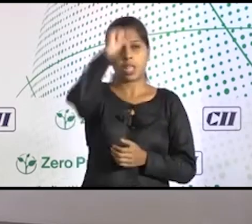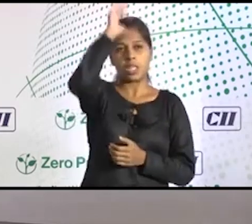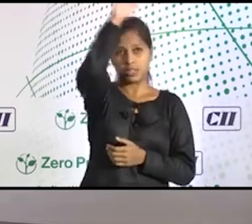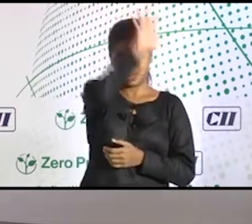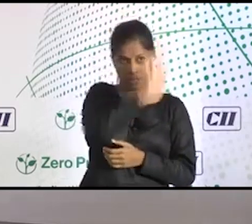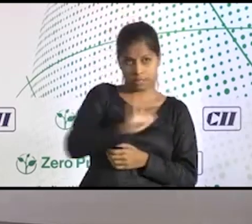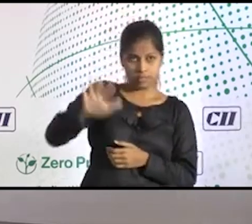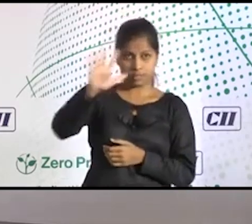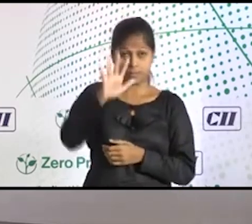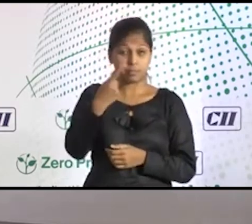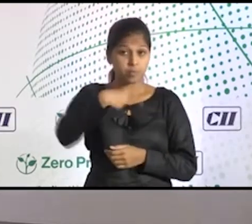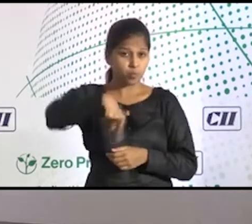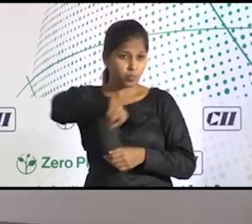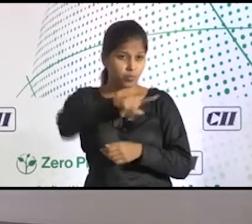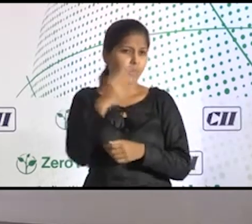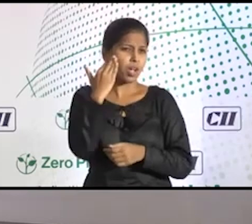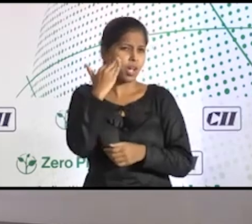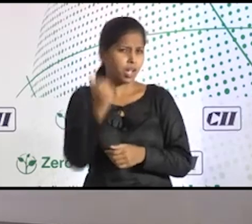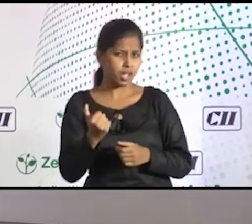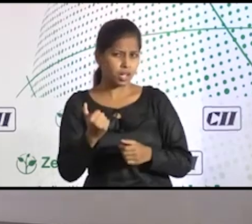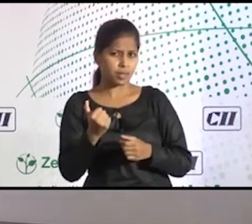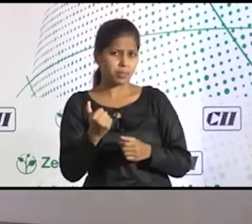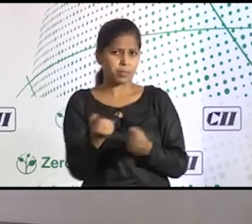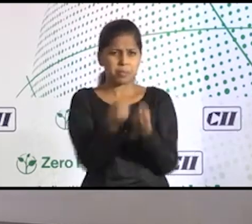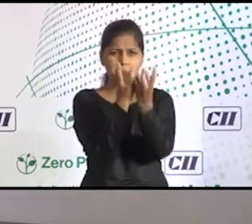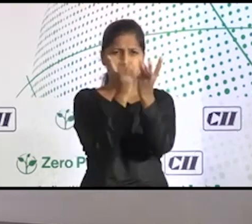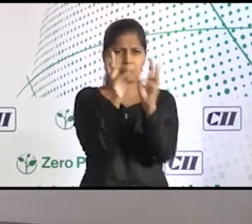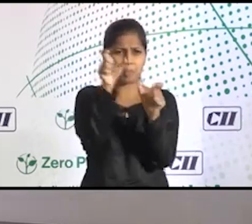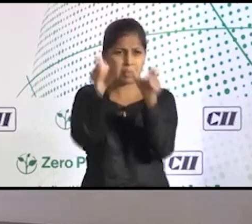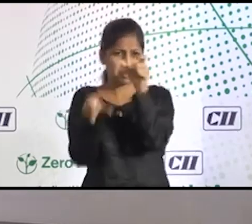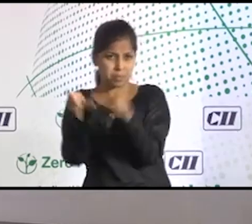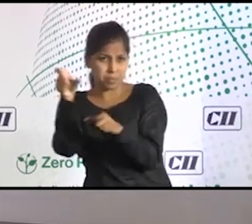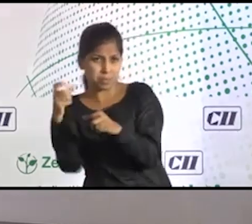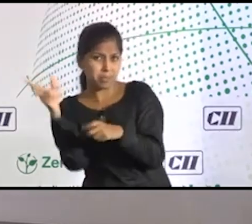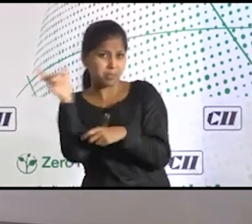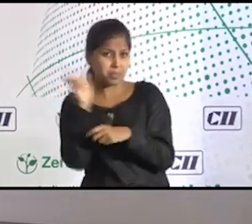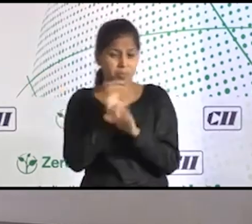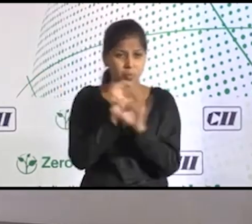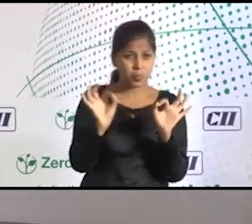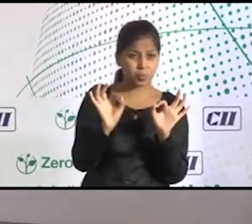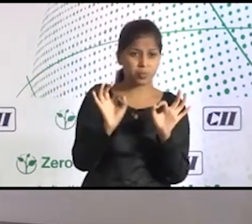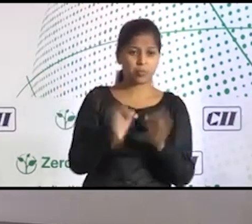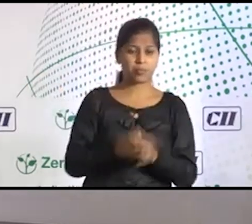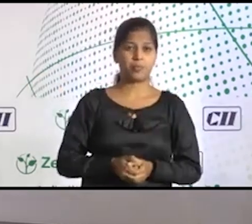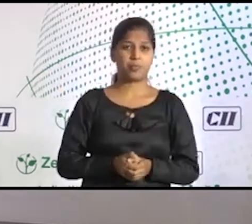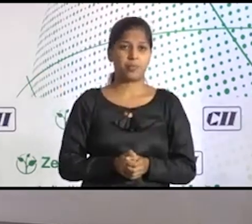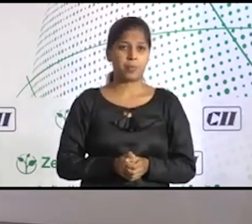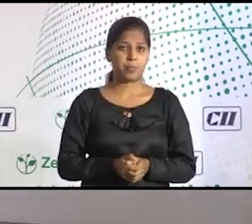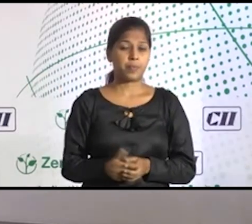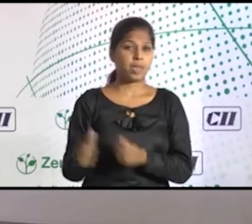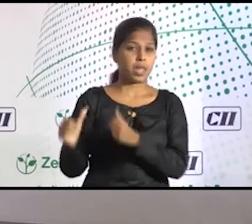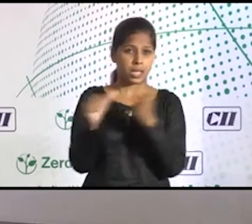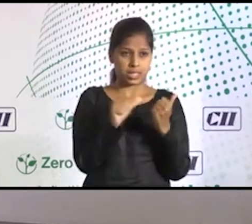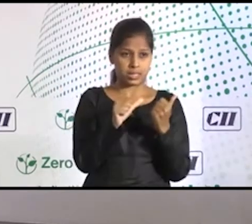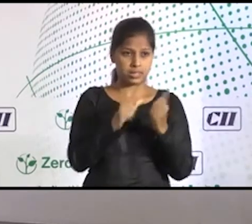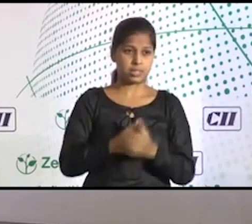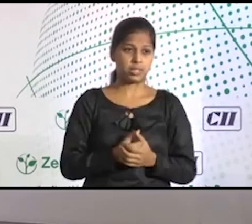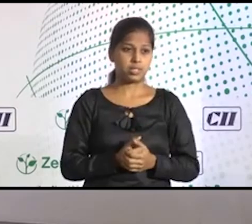And if you're wondering why there are people that are not Indian who are here, you'll get a sense of that very, very soon.